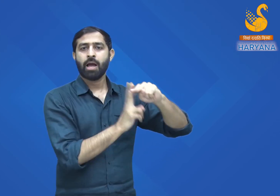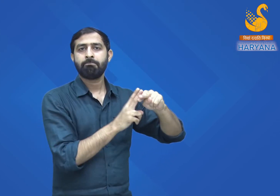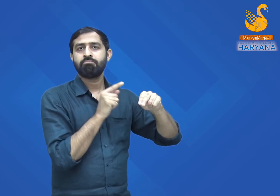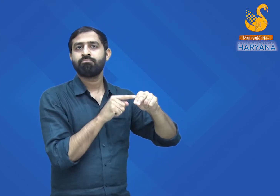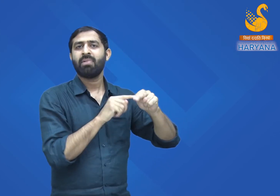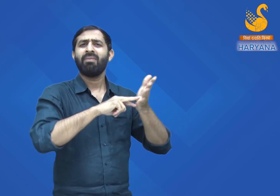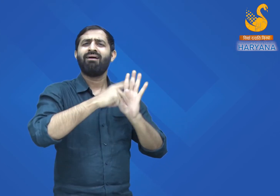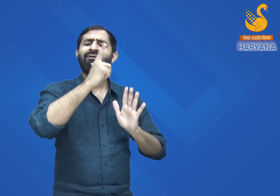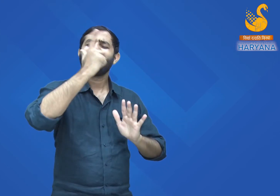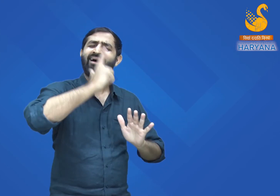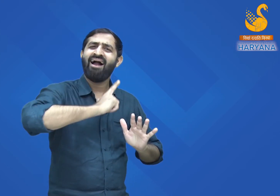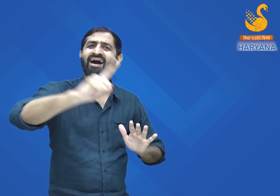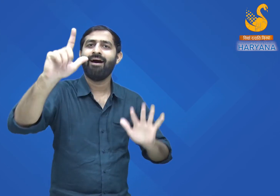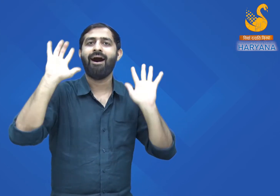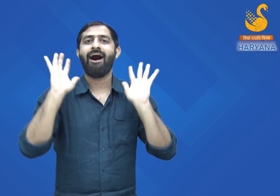Language always remain with us.